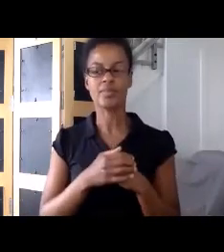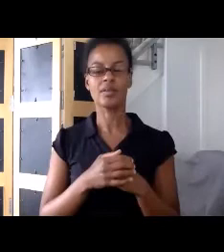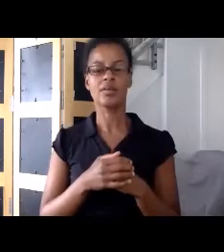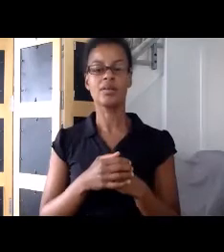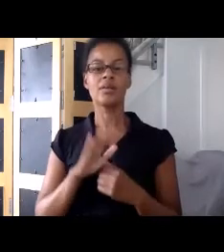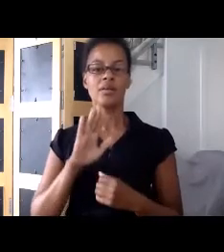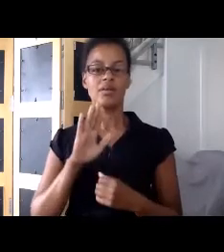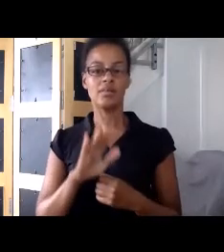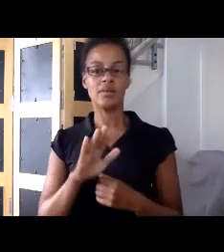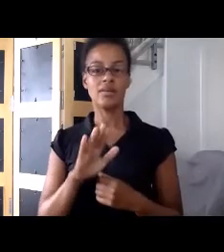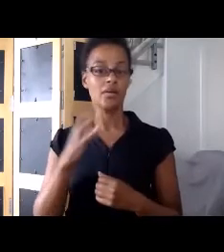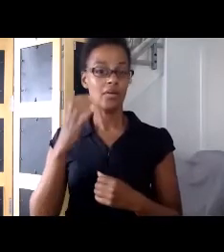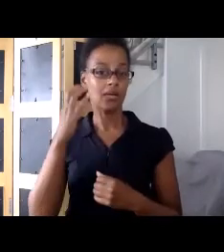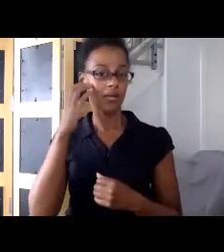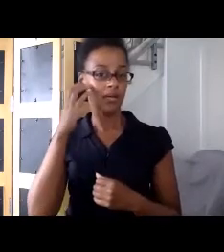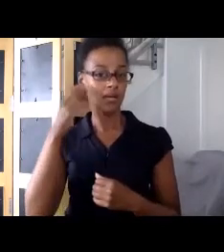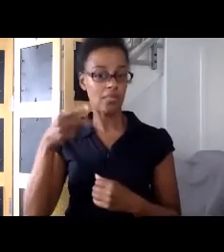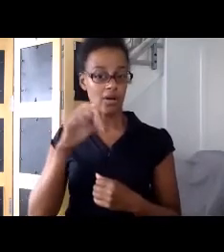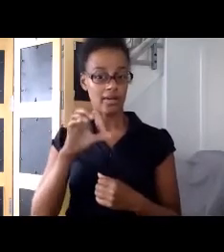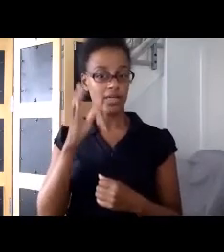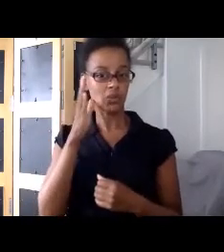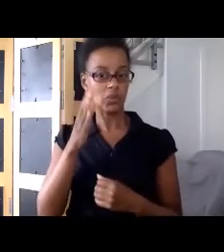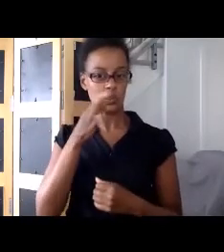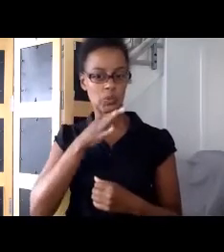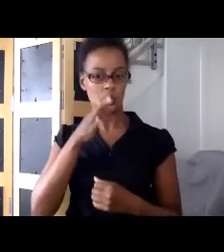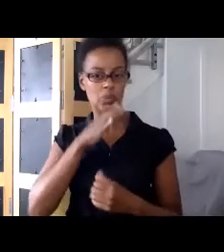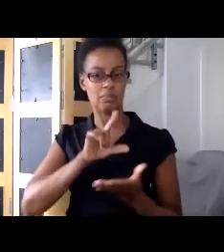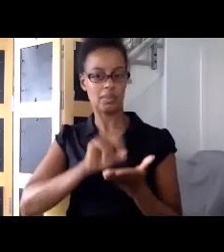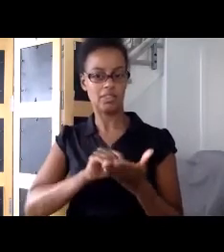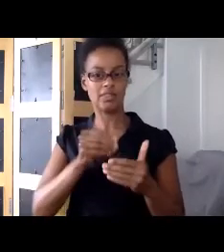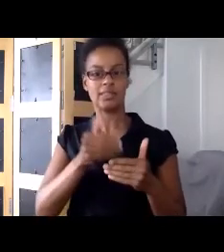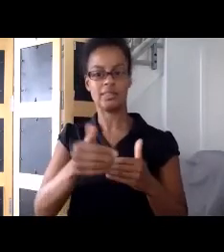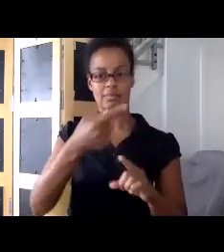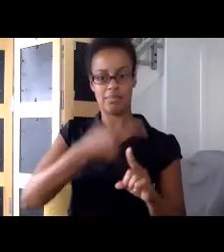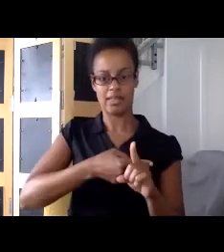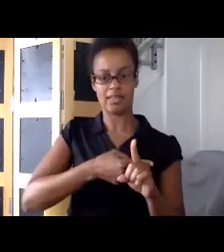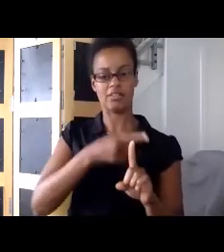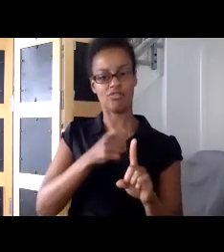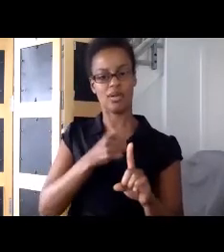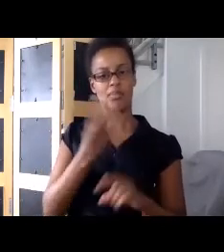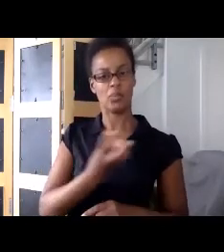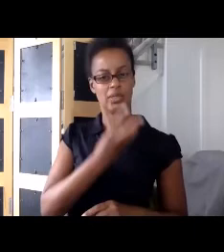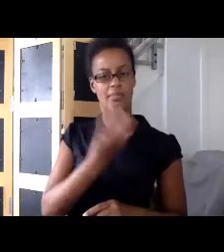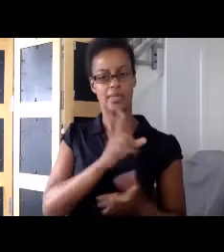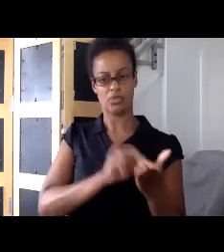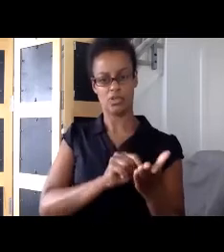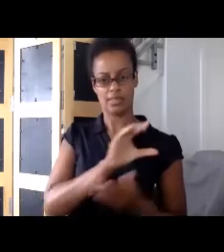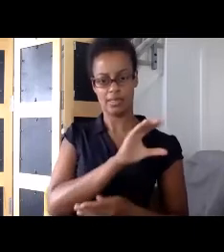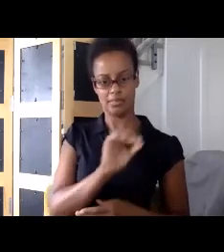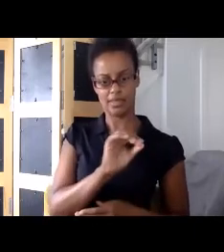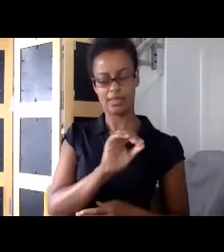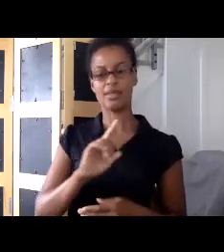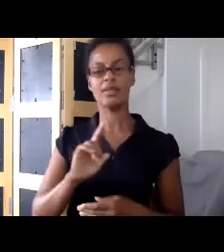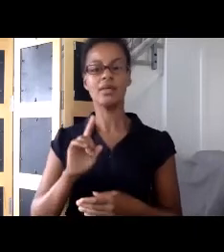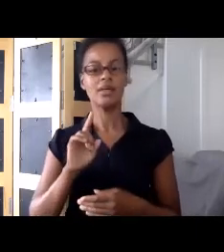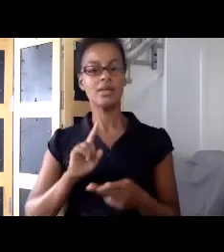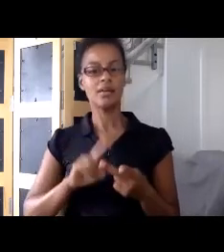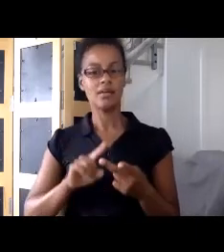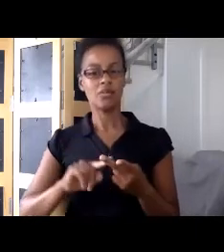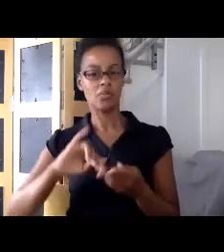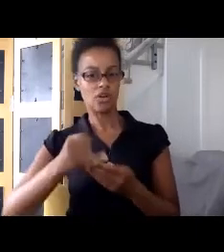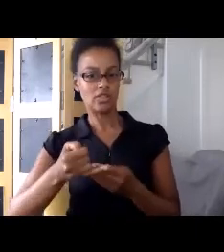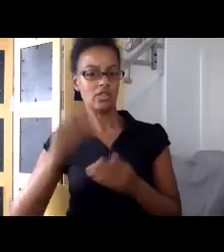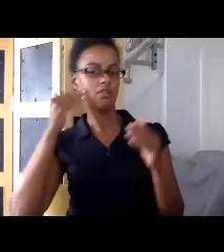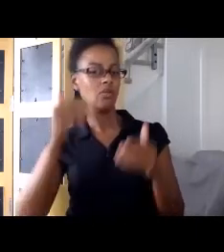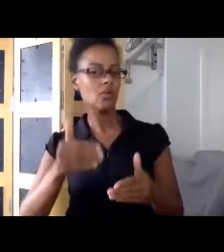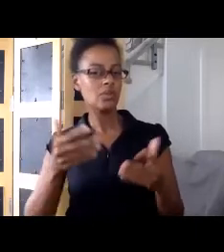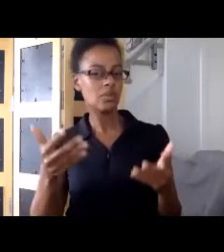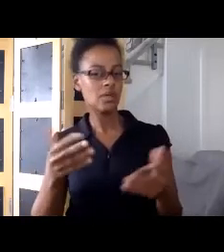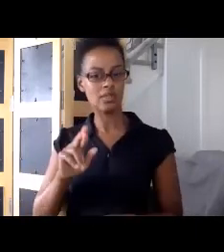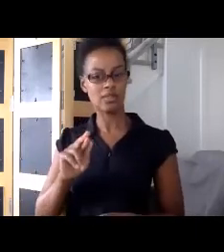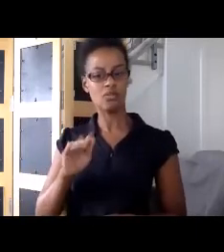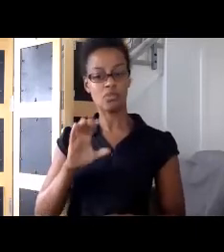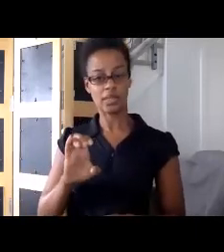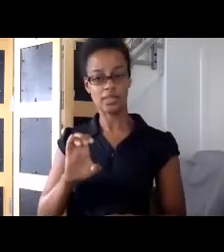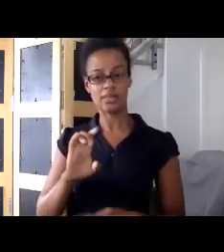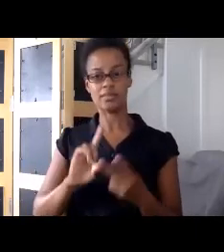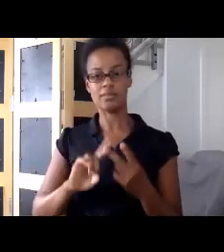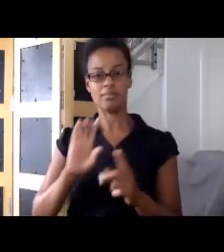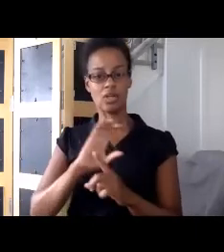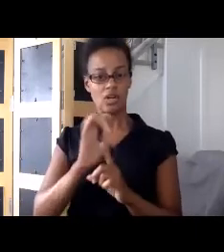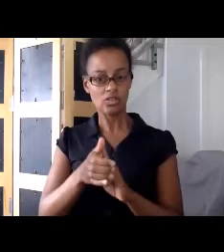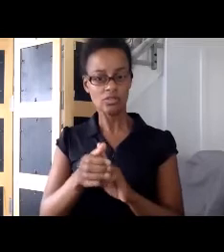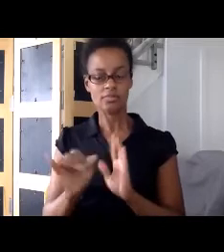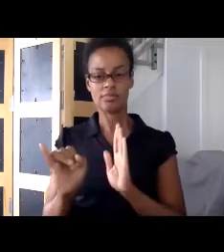Winnipeg next month, and writing projects are centered on race, culture, identity and